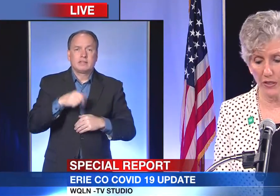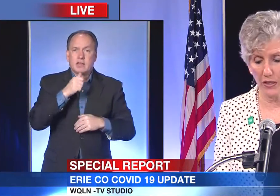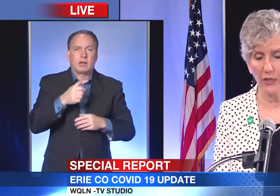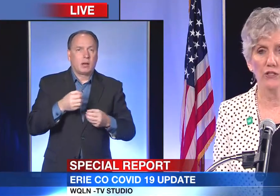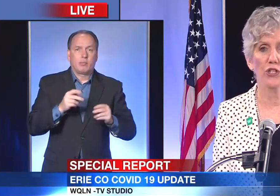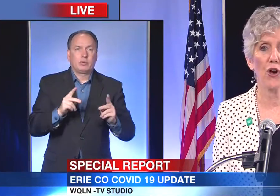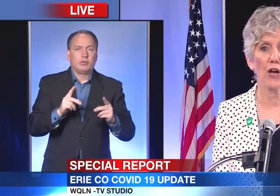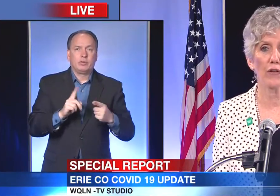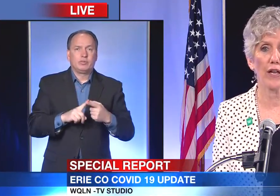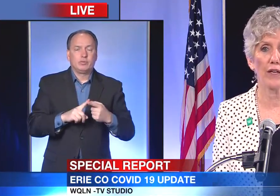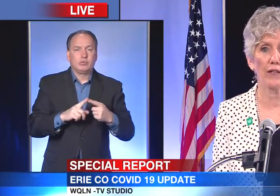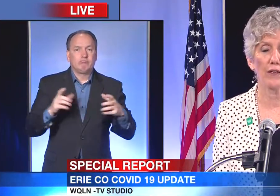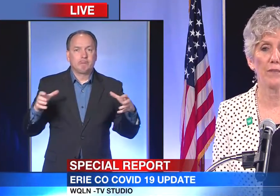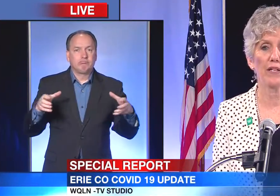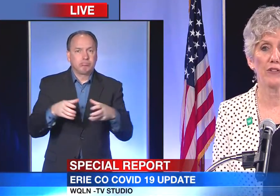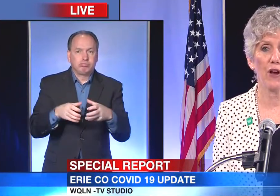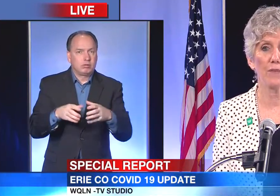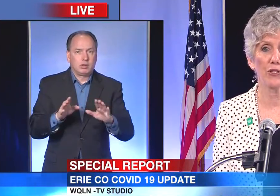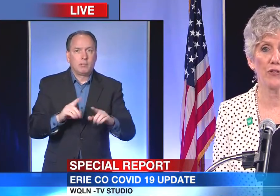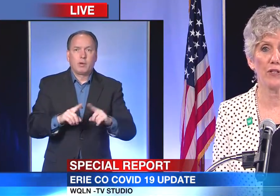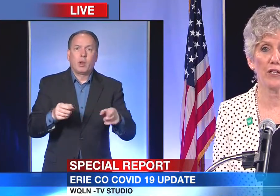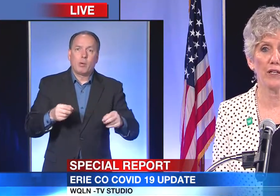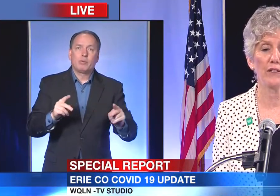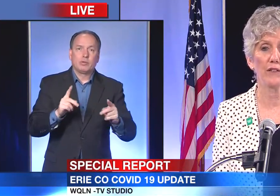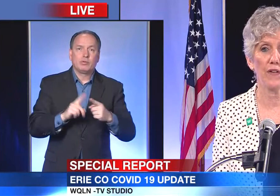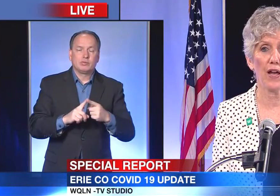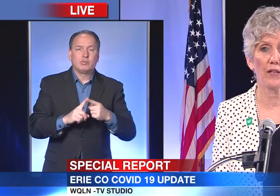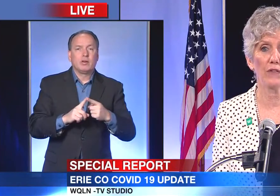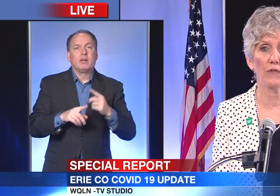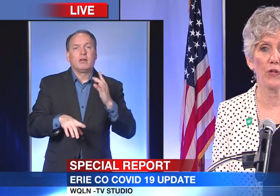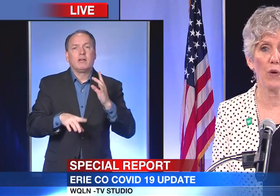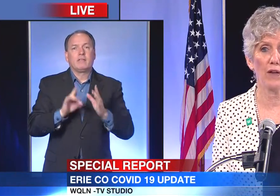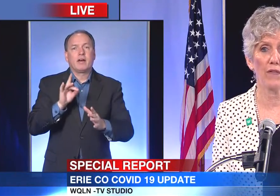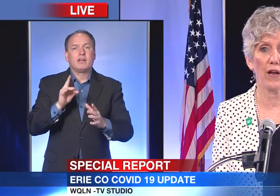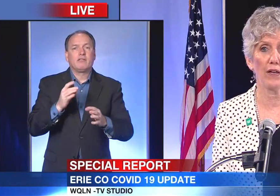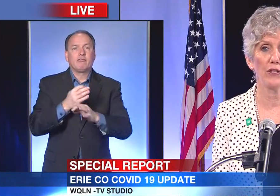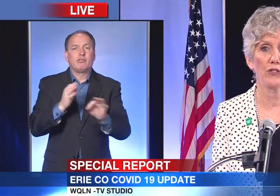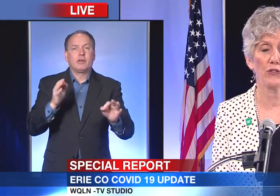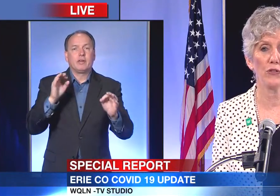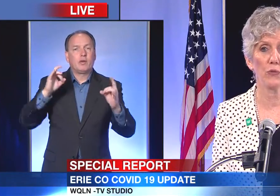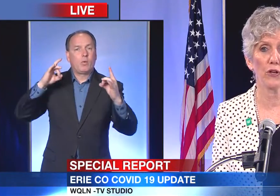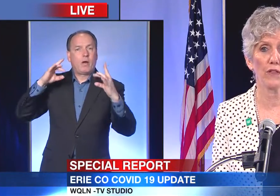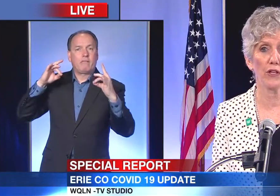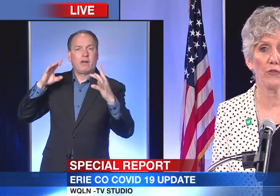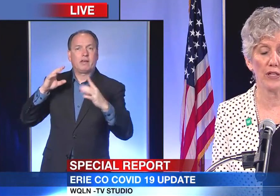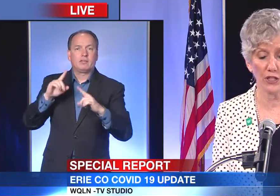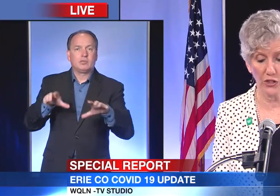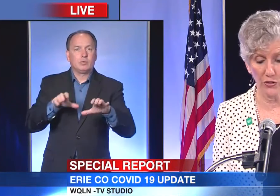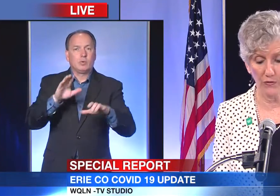ENFORCED AT OUR PROPERTY. THIS IS NOT AN OPPORTUNITY TO CONGREGATE, BUT IT'S AN